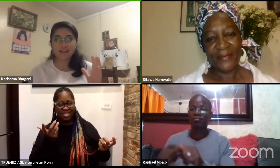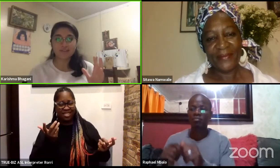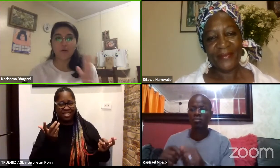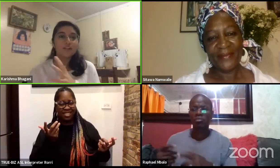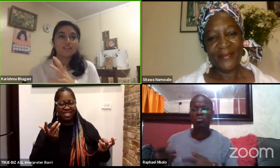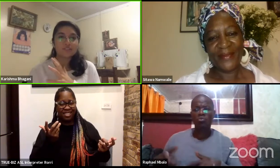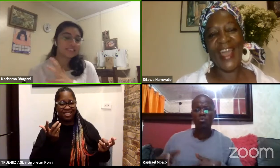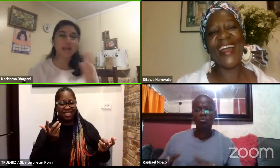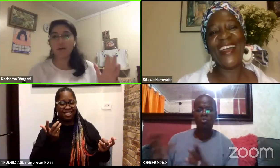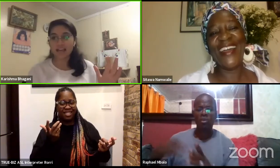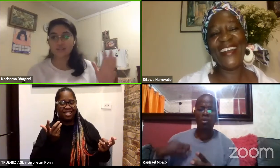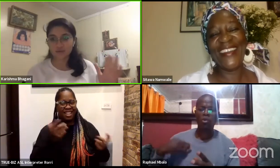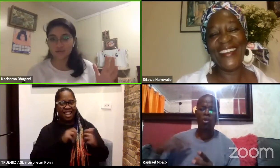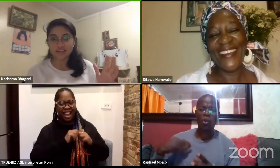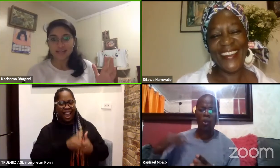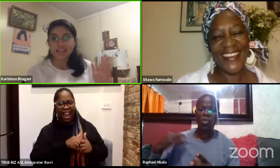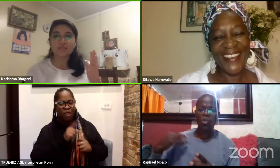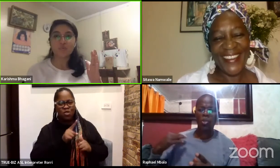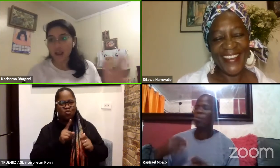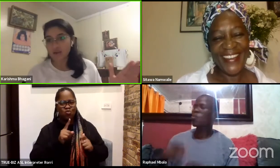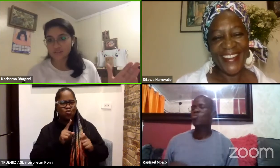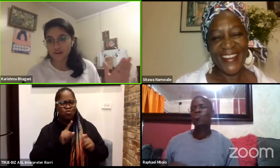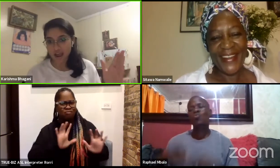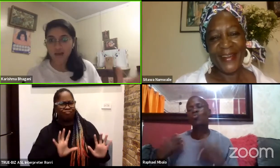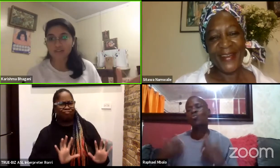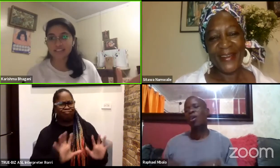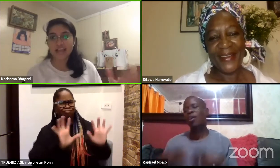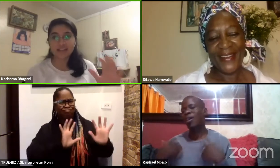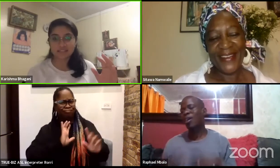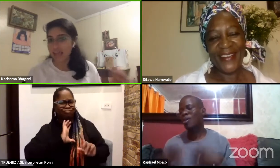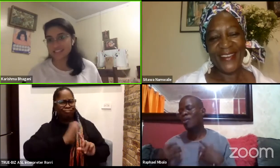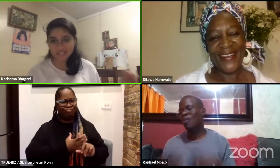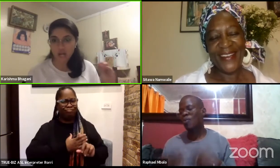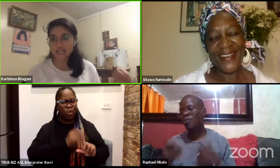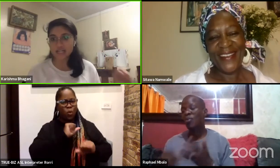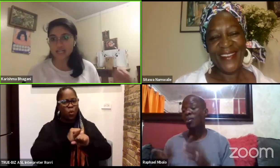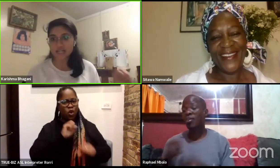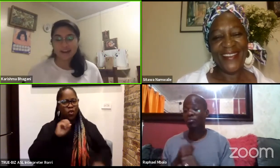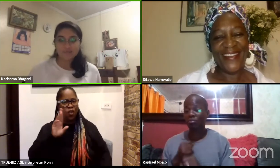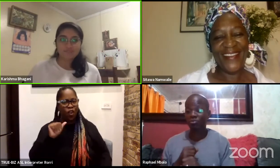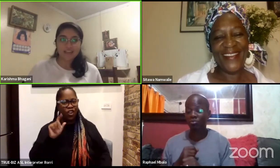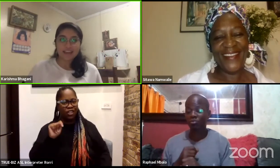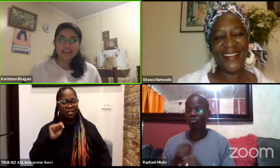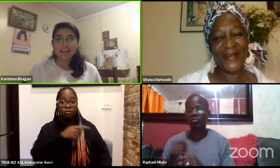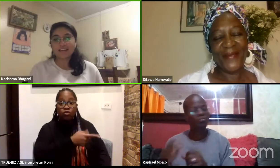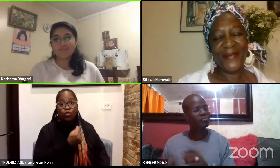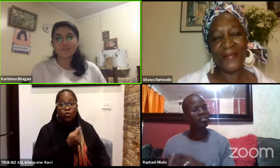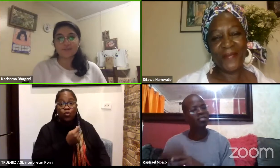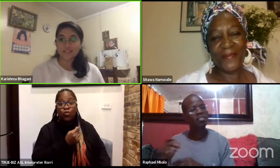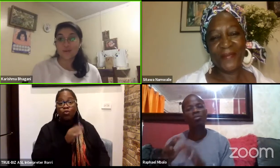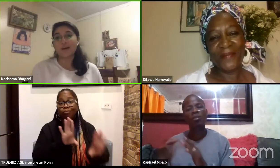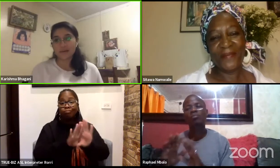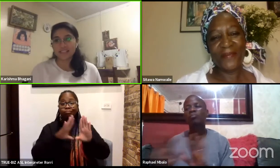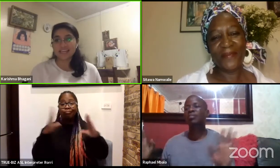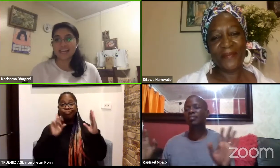All Sitawa has to do is walk out of her house and that is art. And for those that know her personally